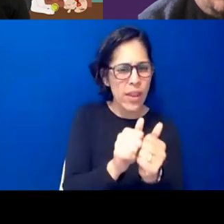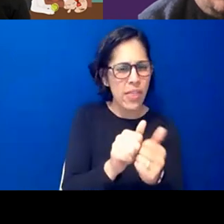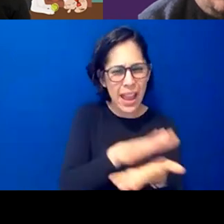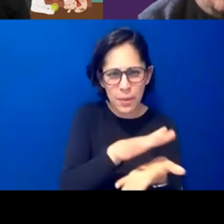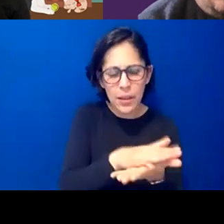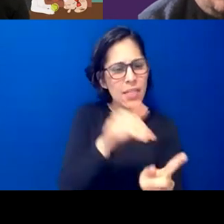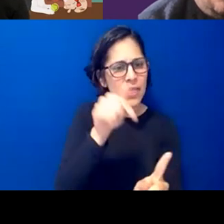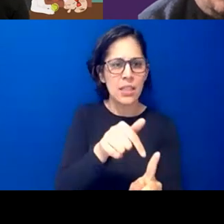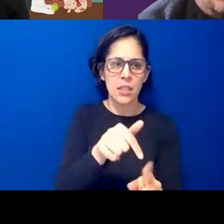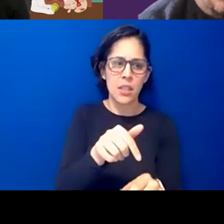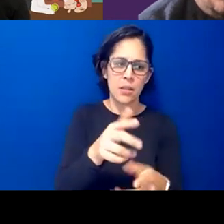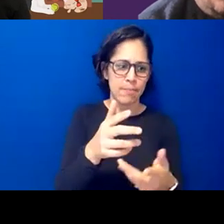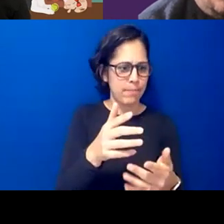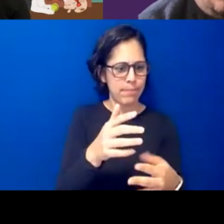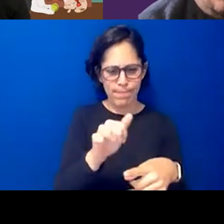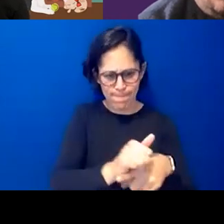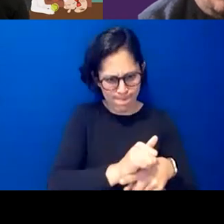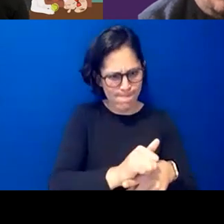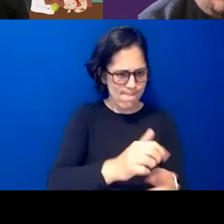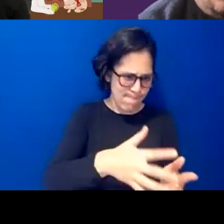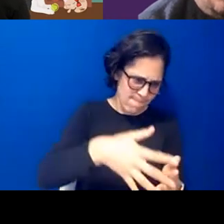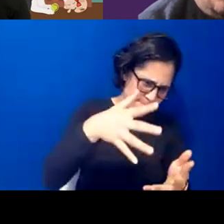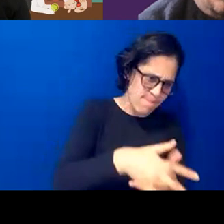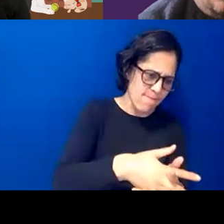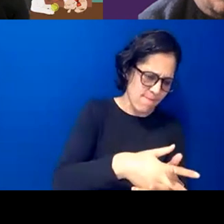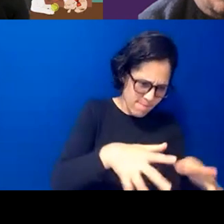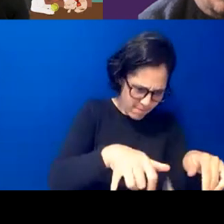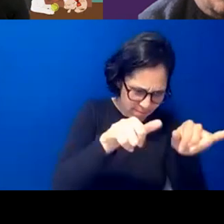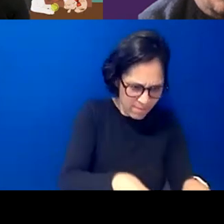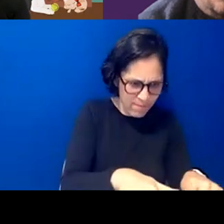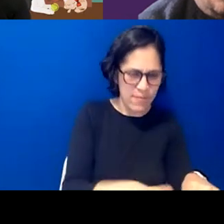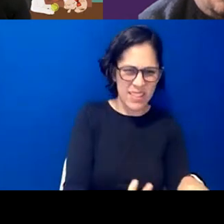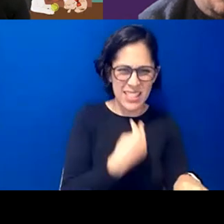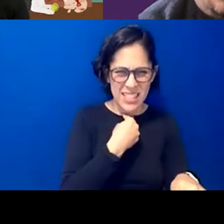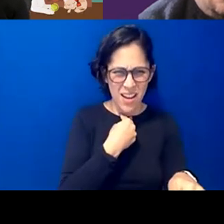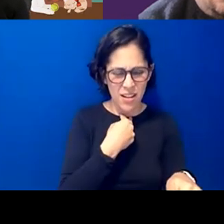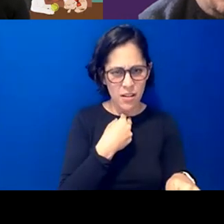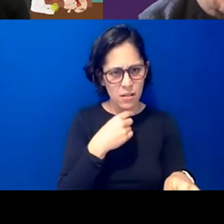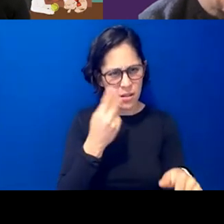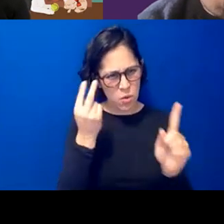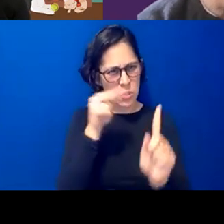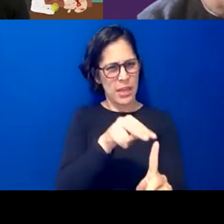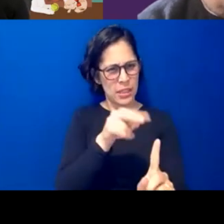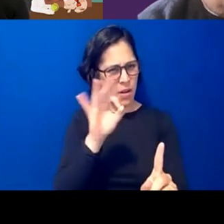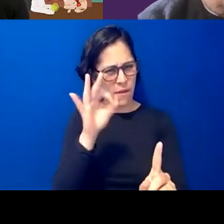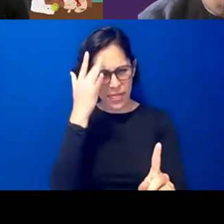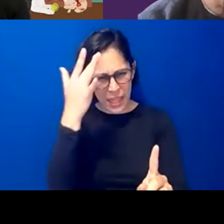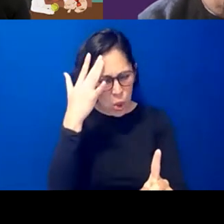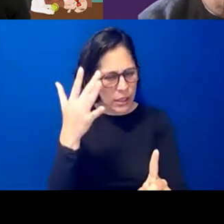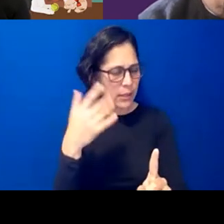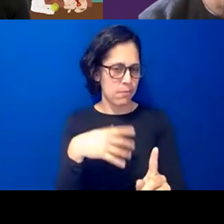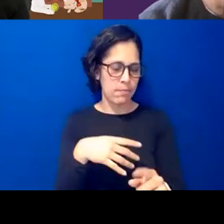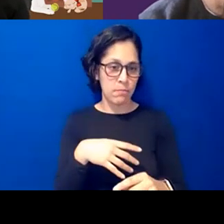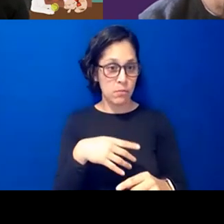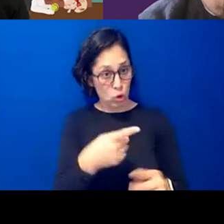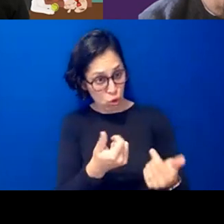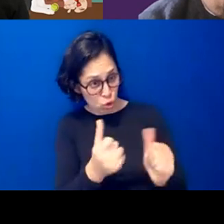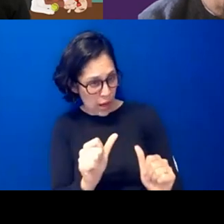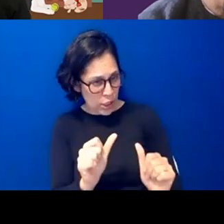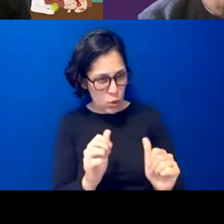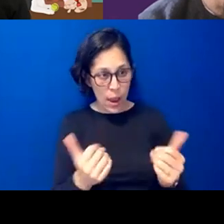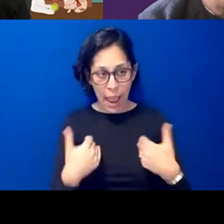Ghada Al-Masri: Exactly disciplined it gets anchored in a very singular canon of understanding and theory that when you're trying to do interdisciplinary work.